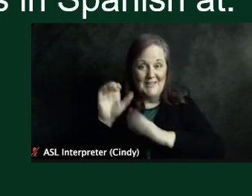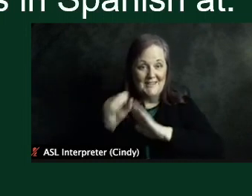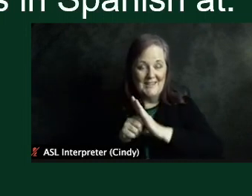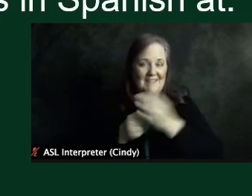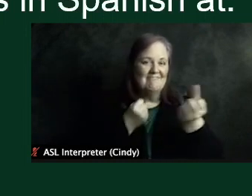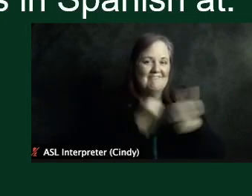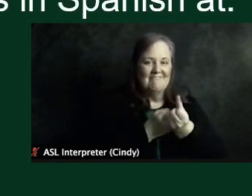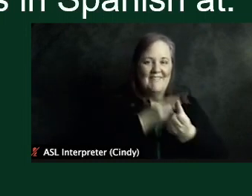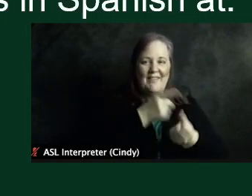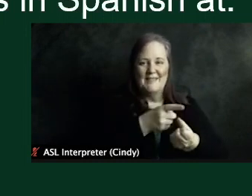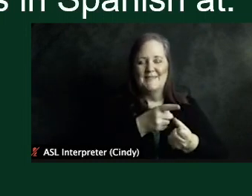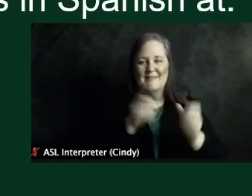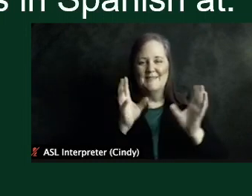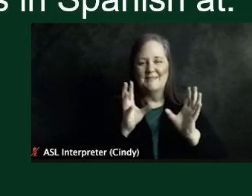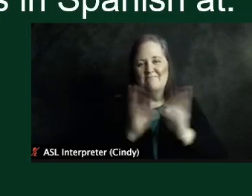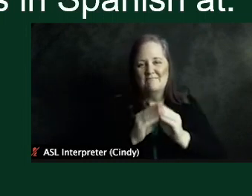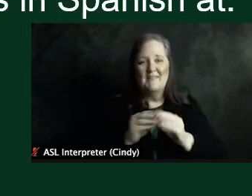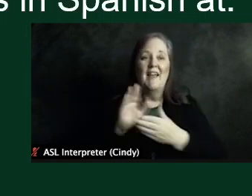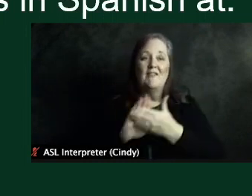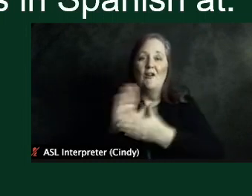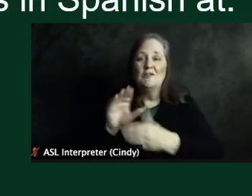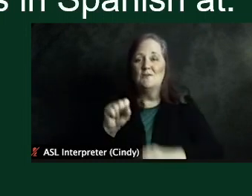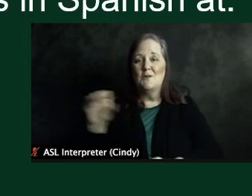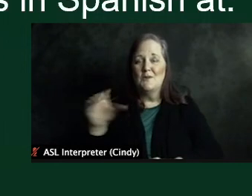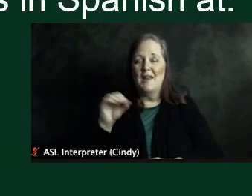tomorrow afternoon on the website for the Project for an Informed Electorate.